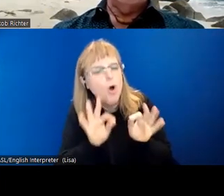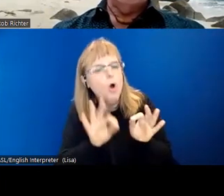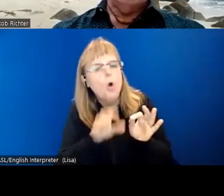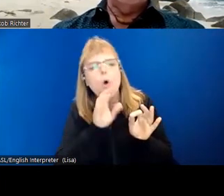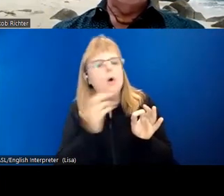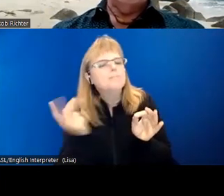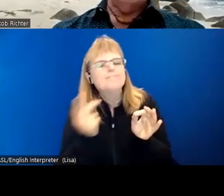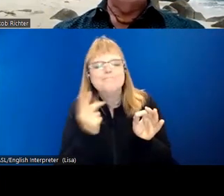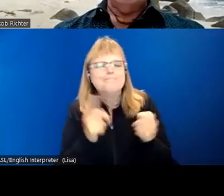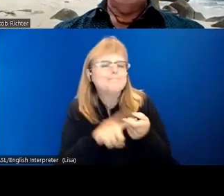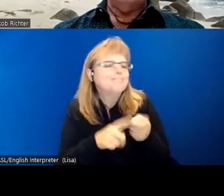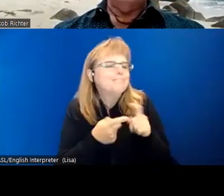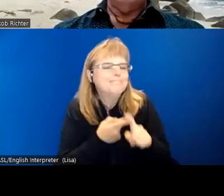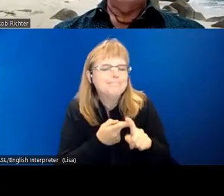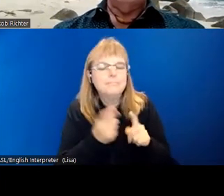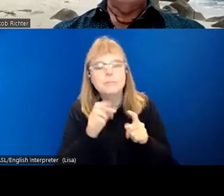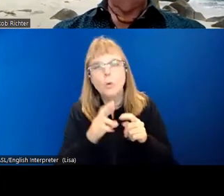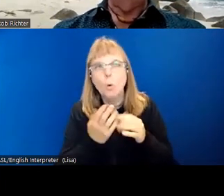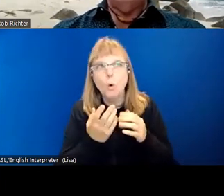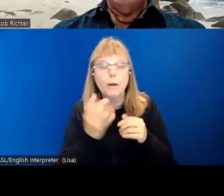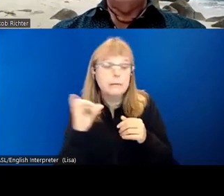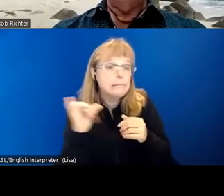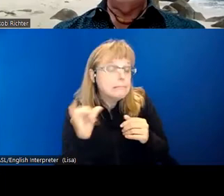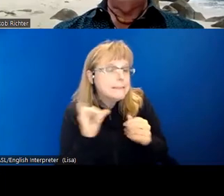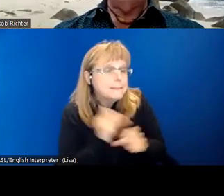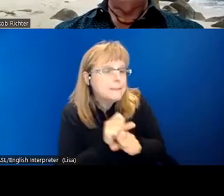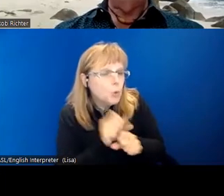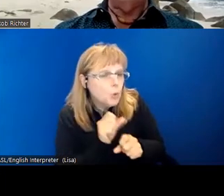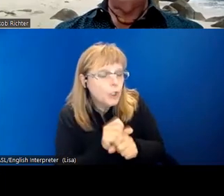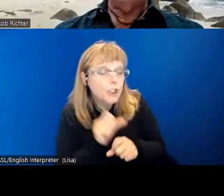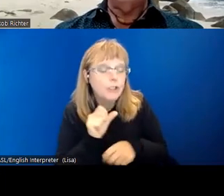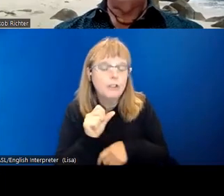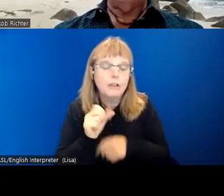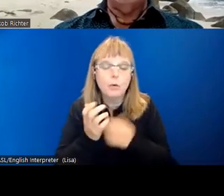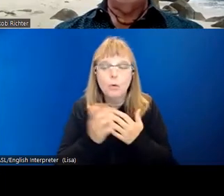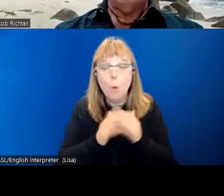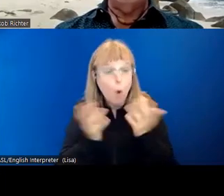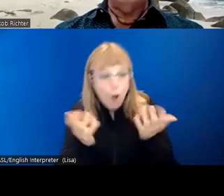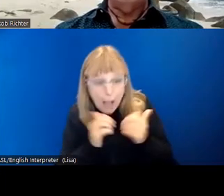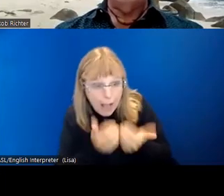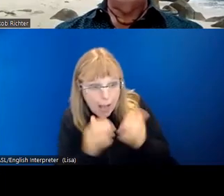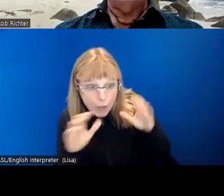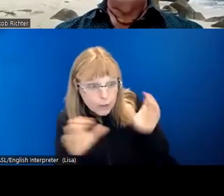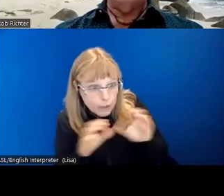or we do really similar work or how did it go when you presented that...